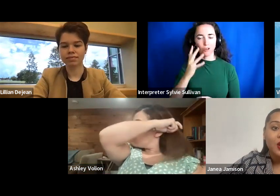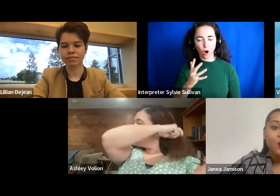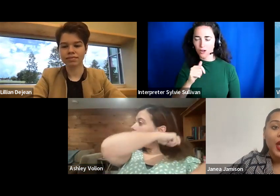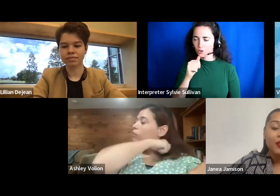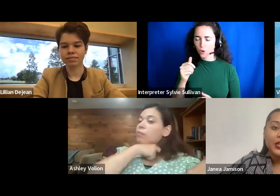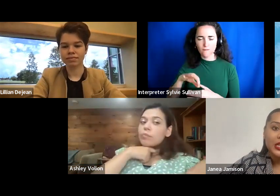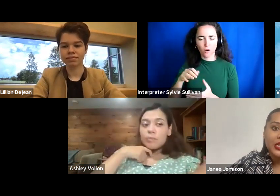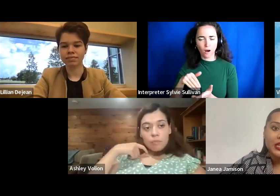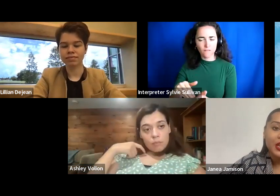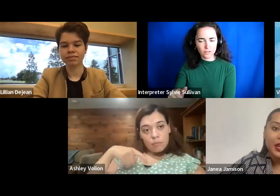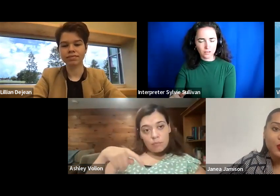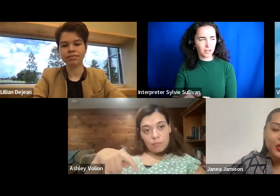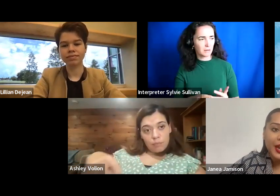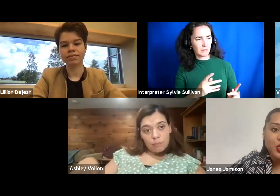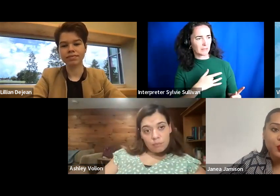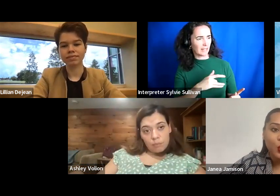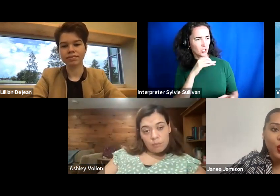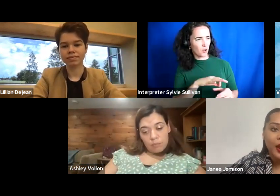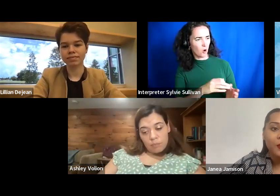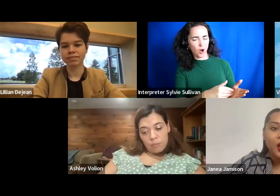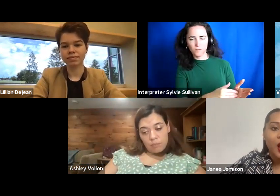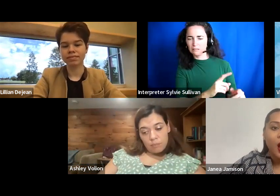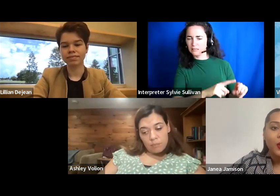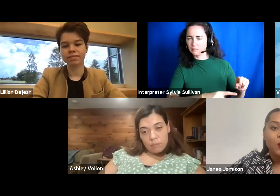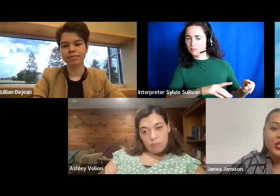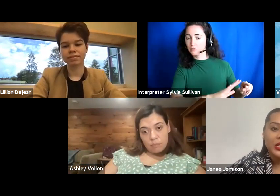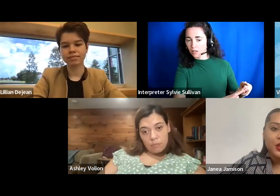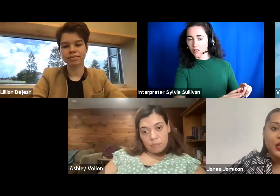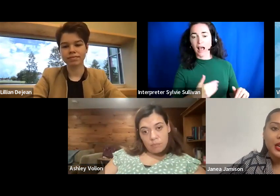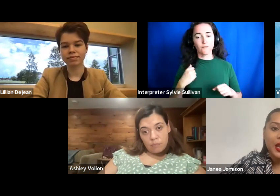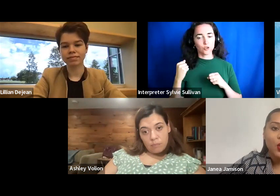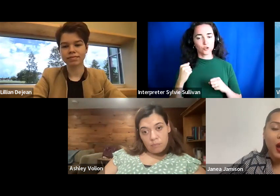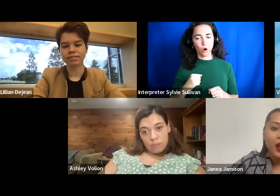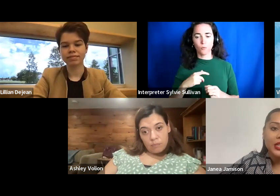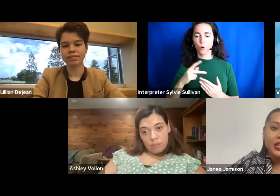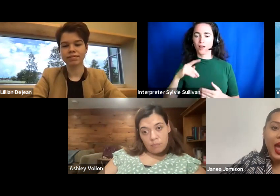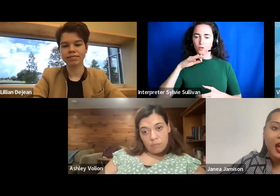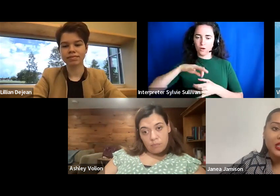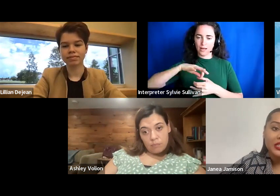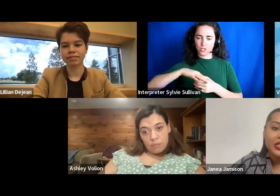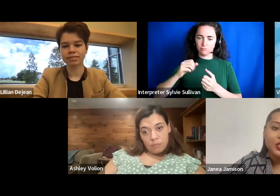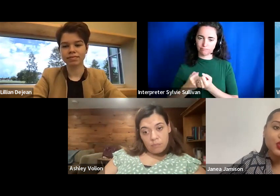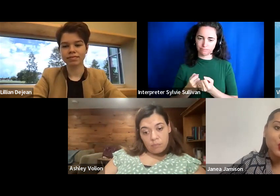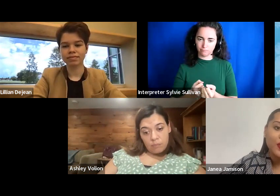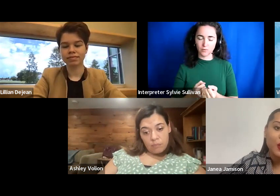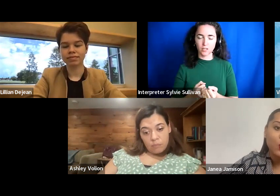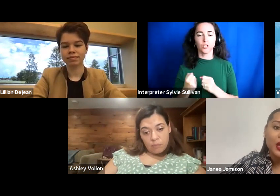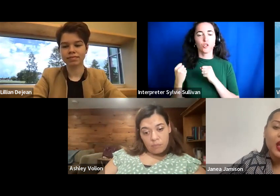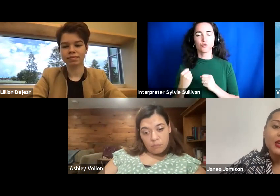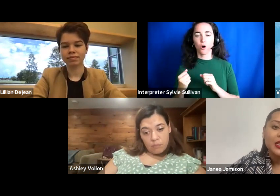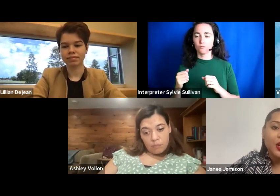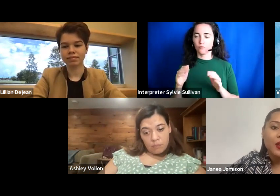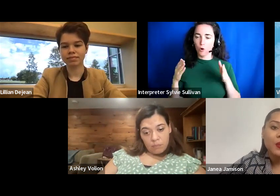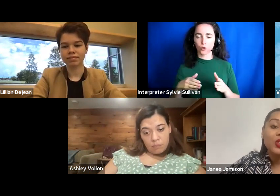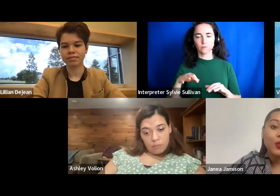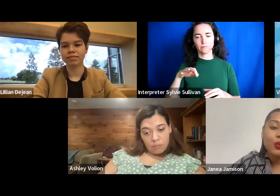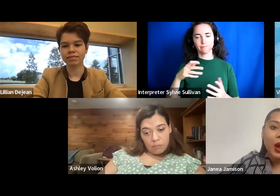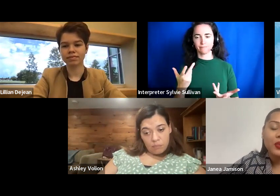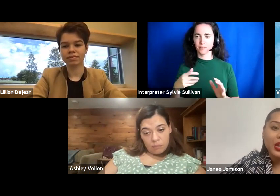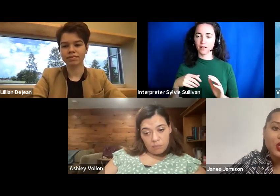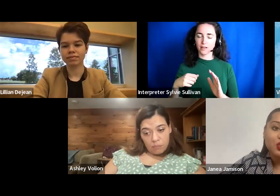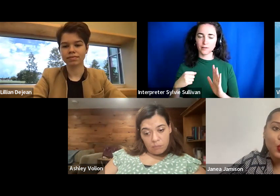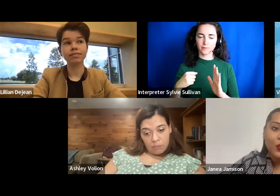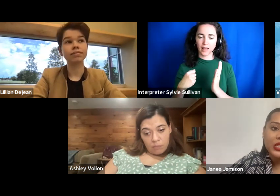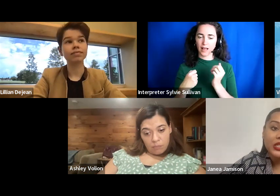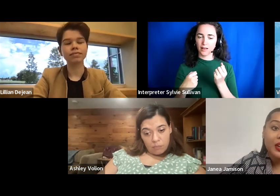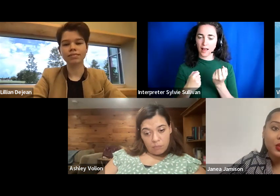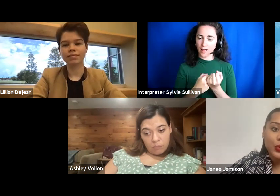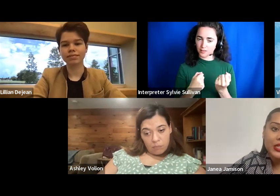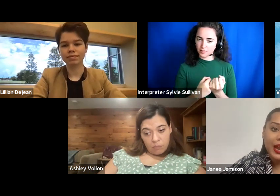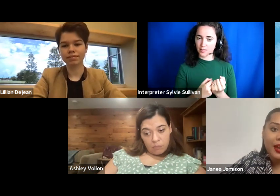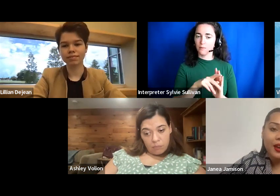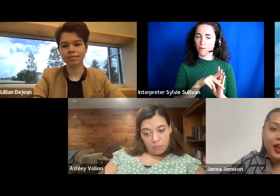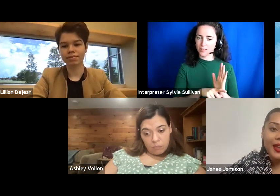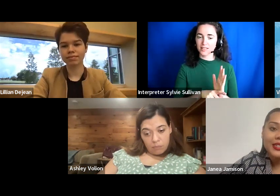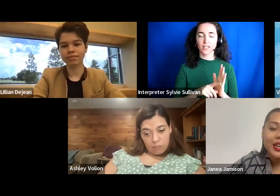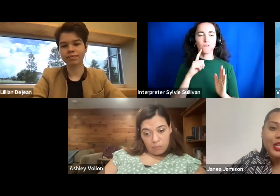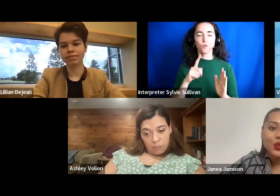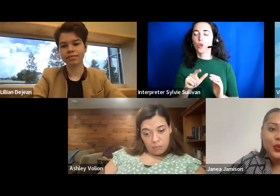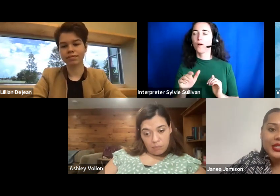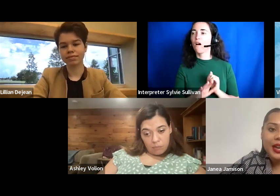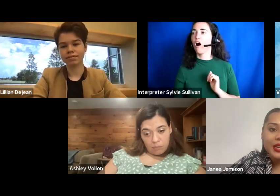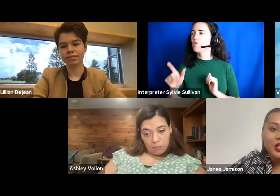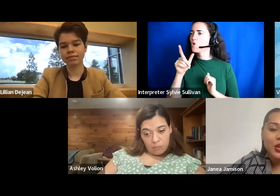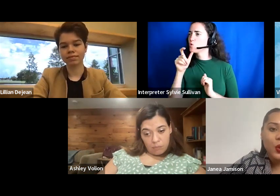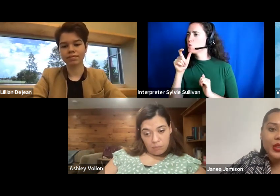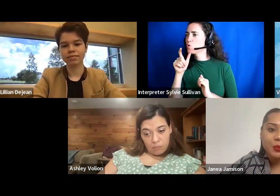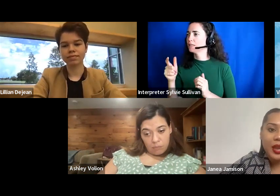We have an extensive election protection program and we're centered again on policy and advocacy to ensure that we center the most vulnerable populations throughout the State of Louisiana, and super excited to be on this